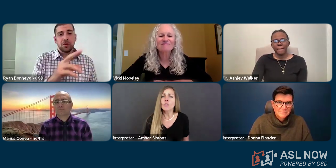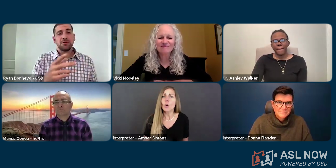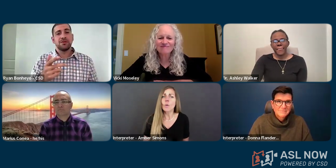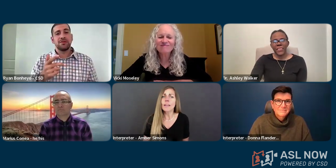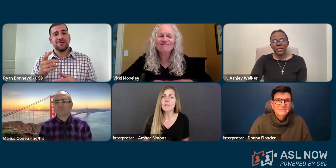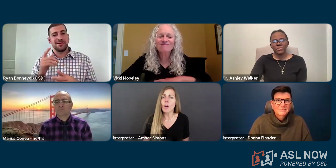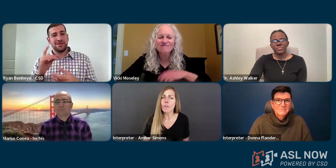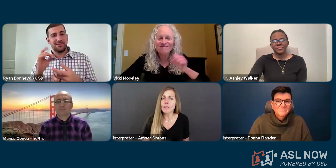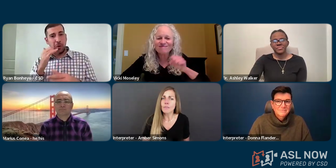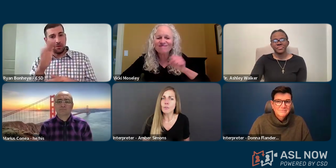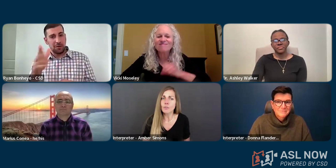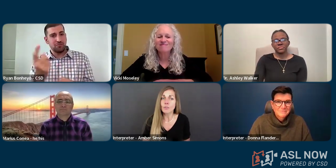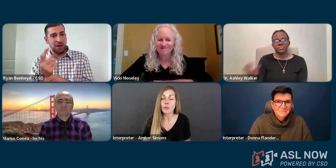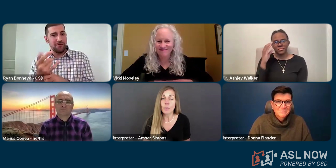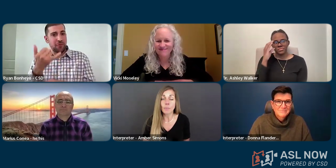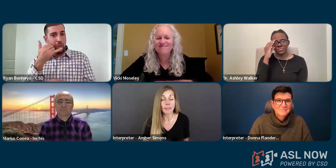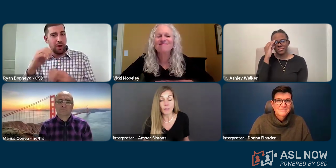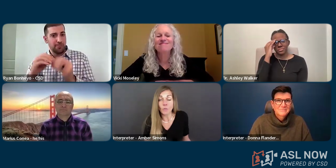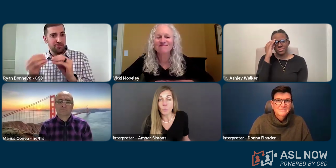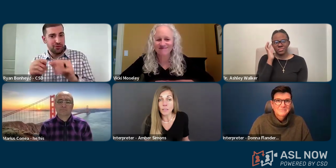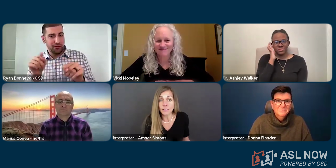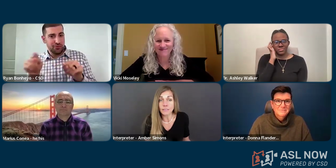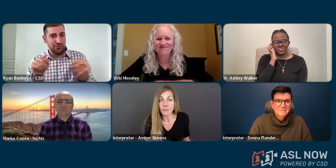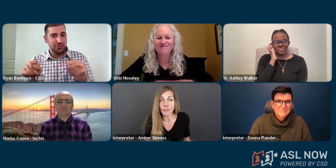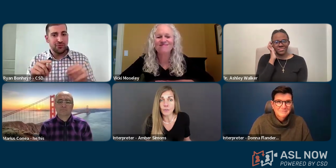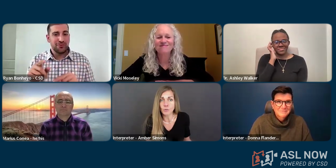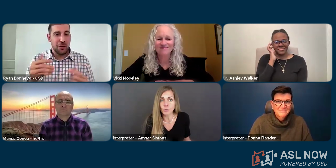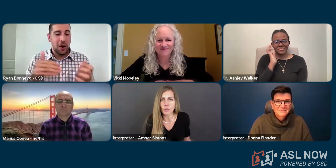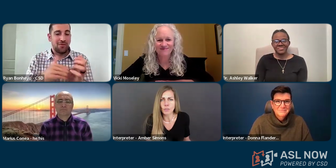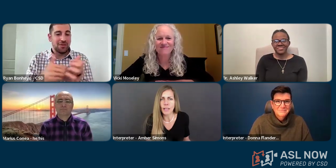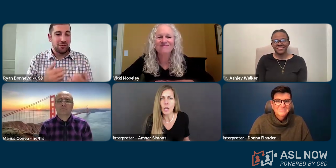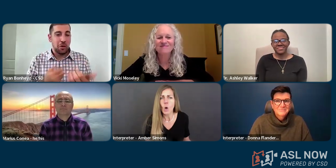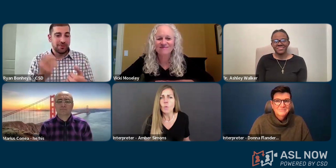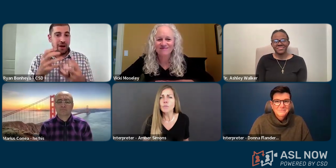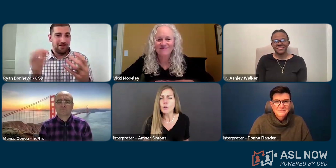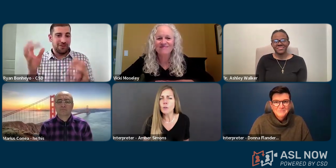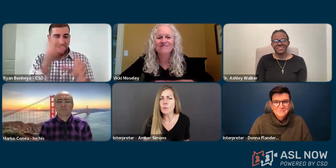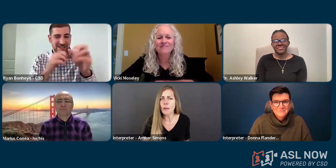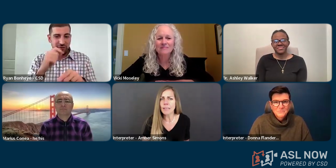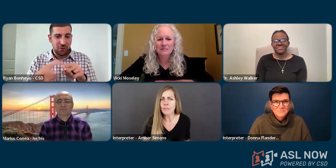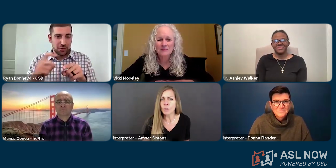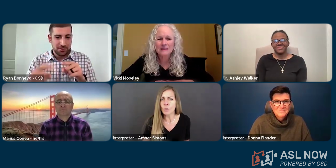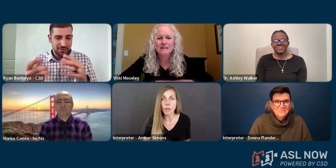So it's often confusing for companies as well as deaf individuals of like which phone number do I give you?